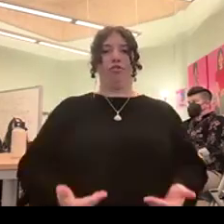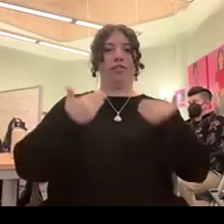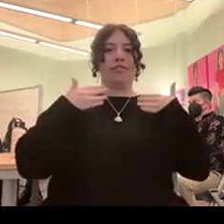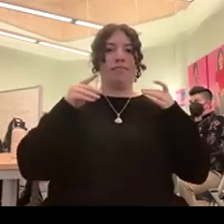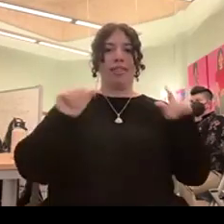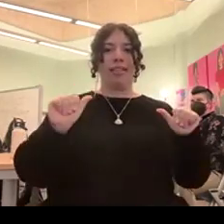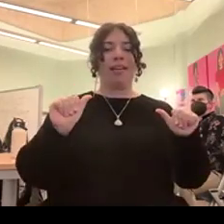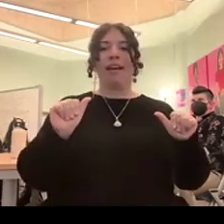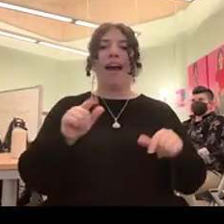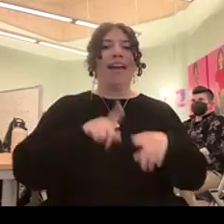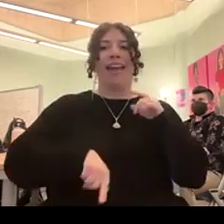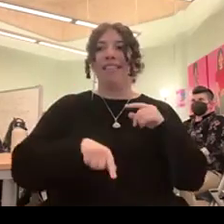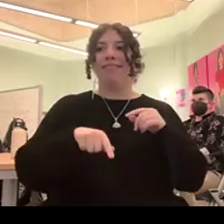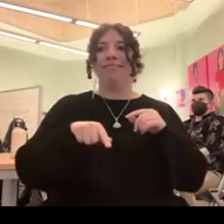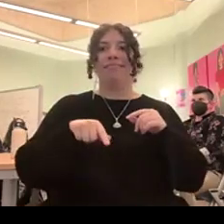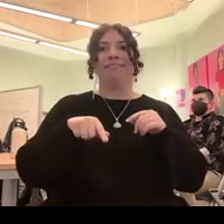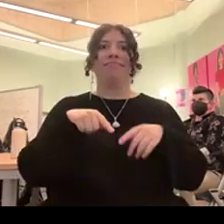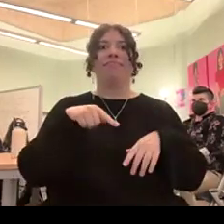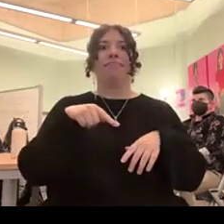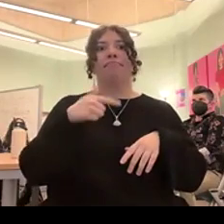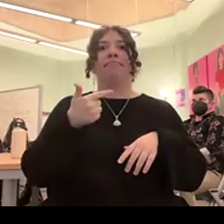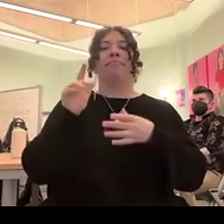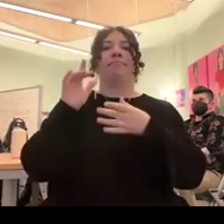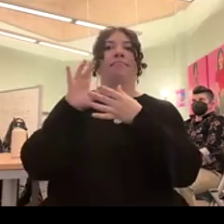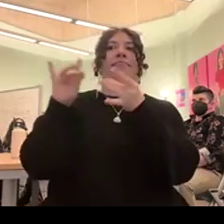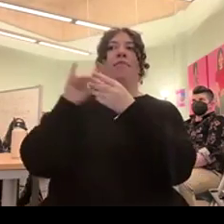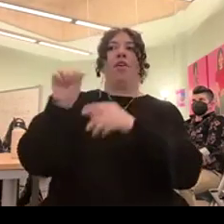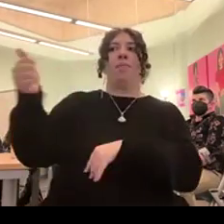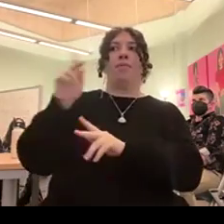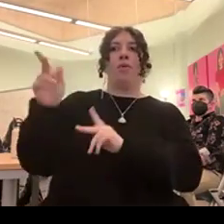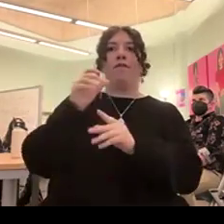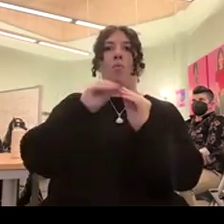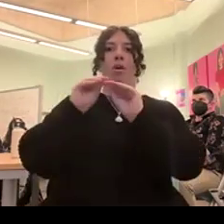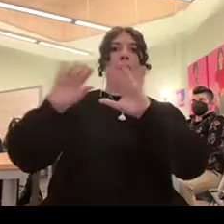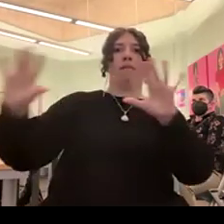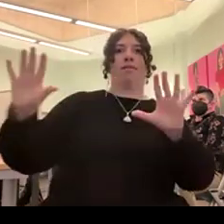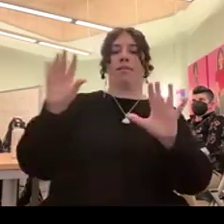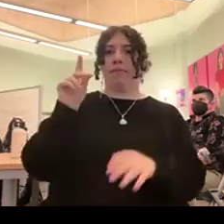I have non-apparent disabilities. I can't speak to the experience of folks who have more apparent